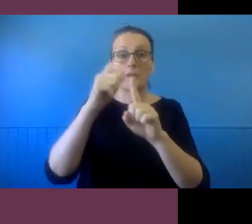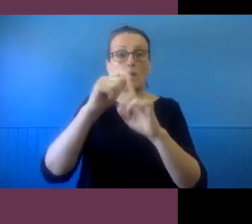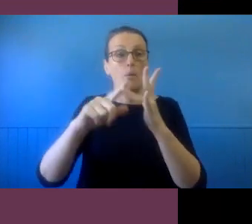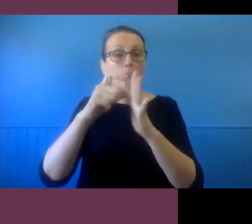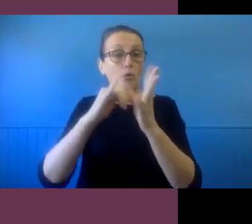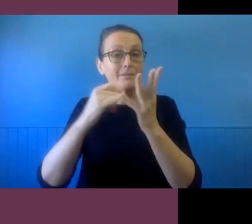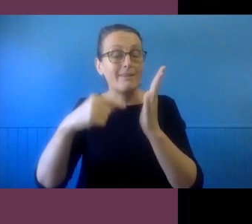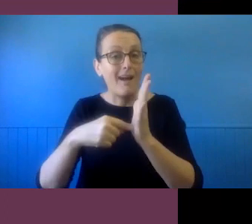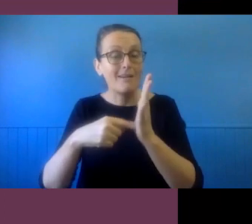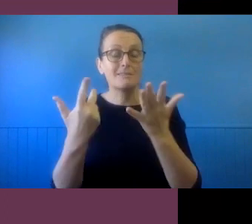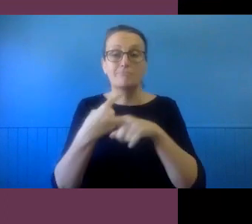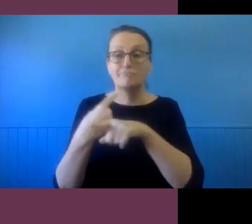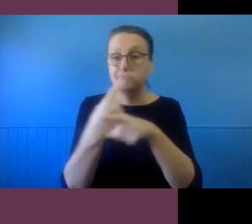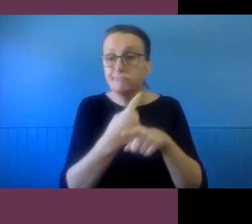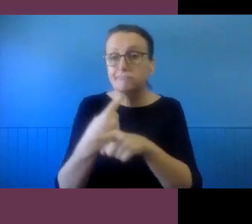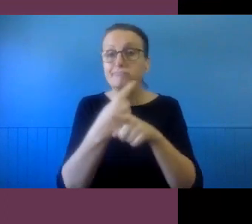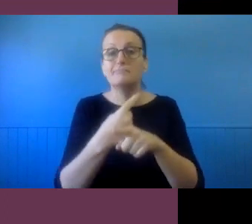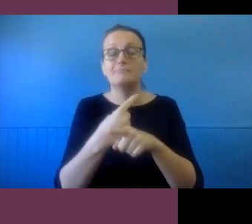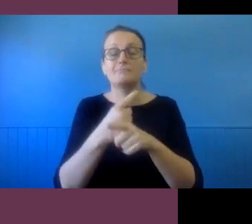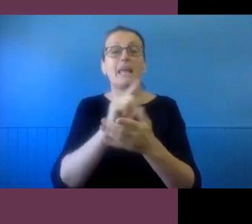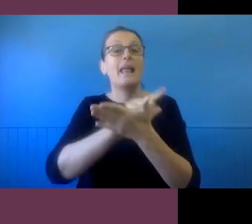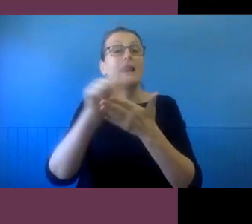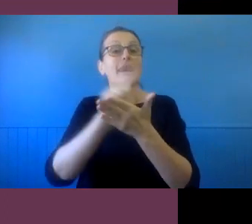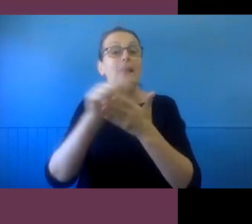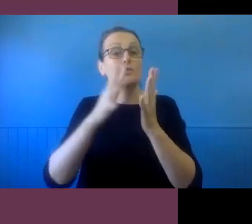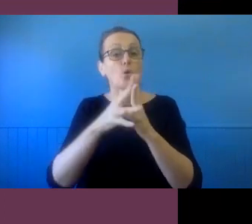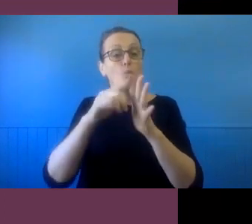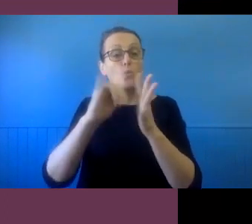Later today, Wesley Enoch and Lee-Ann Buckskin will be hosting the